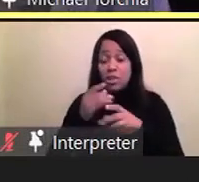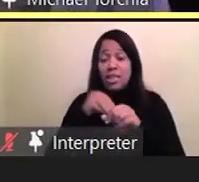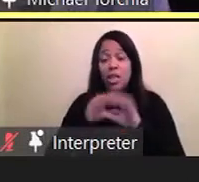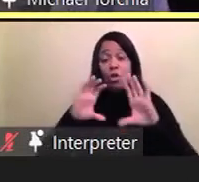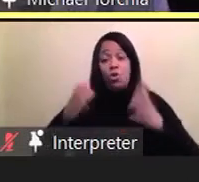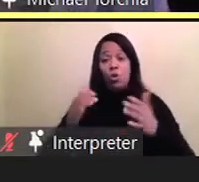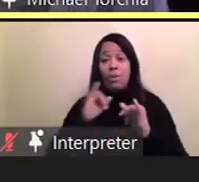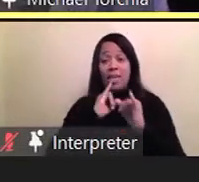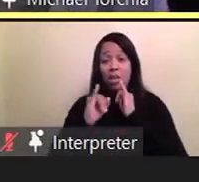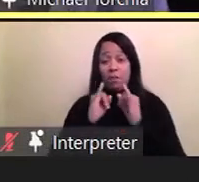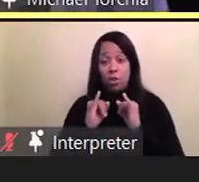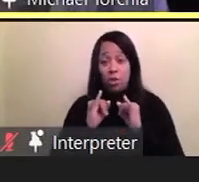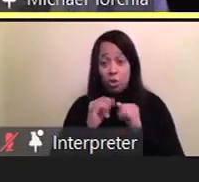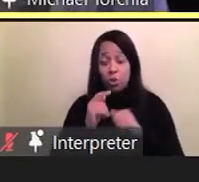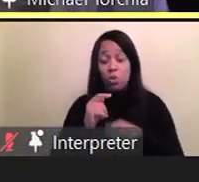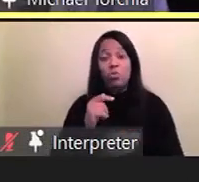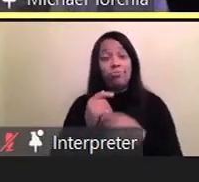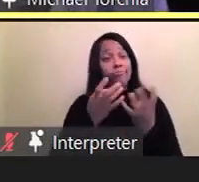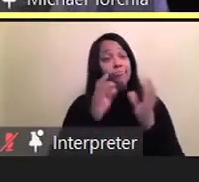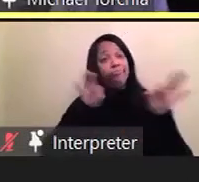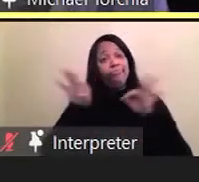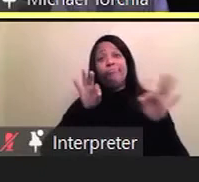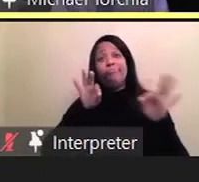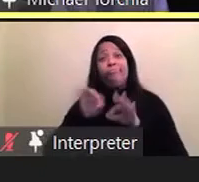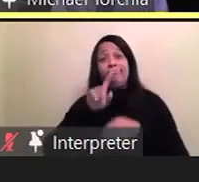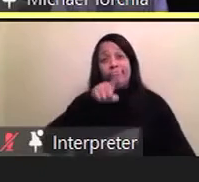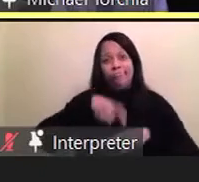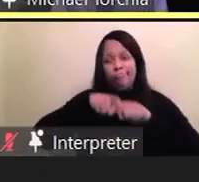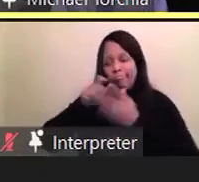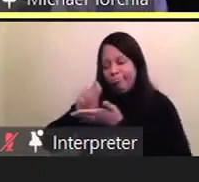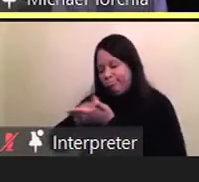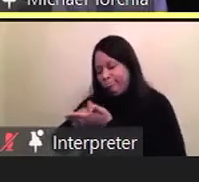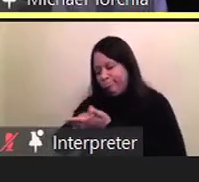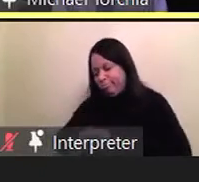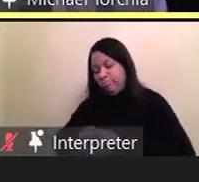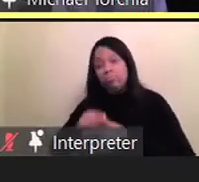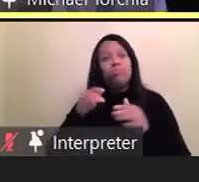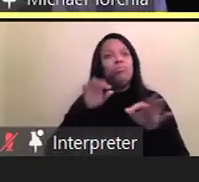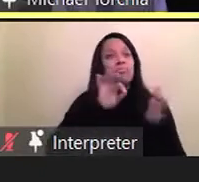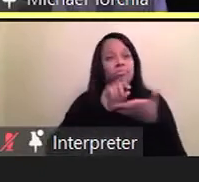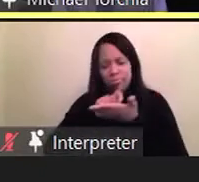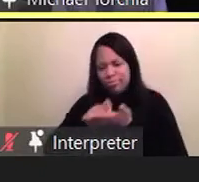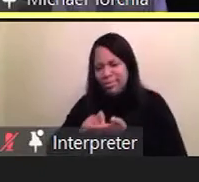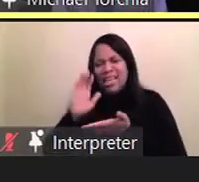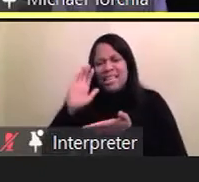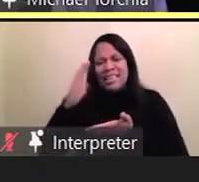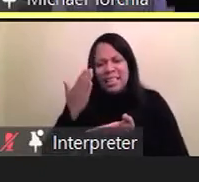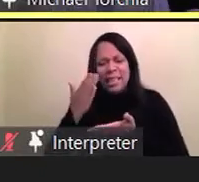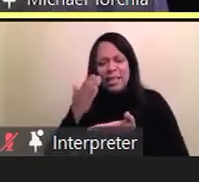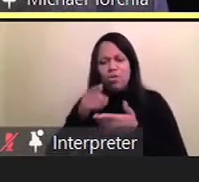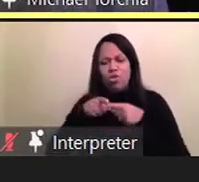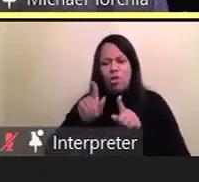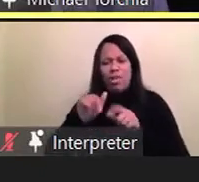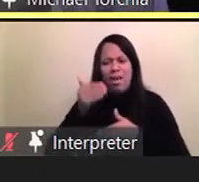has to stop and write out information. And at some point, it sounds like the supervisor said, you know what? I'm not doing this anymore.